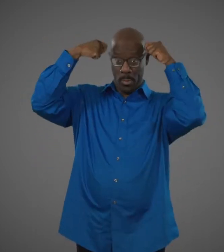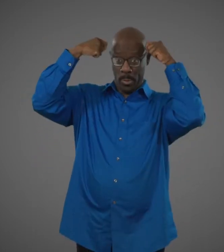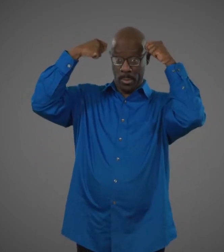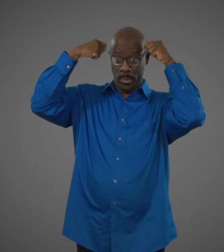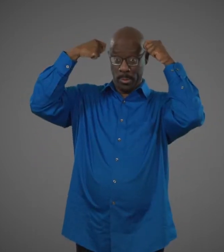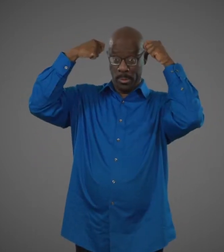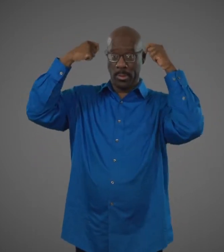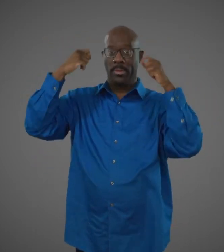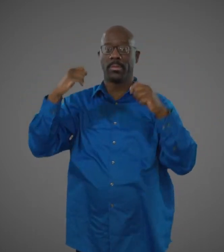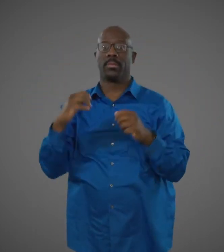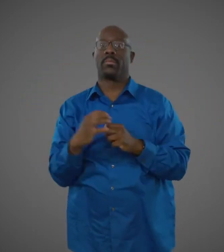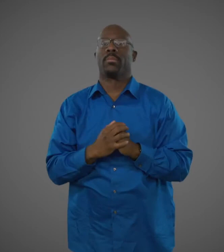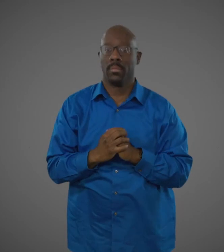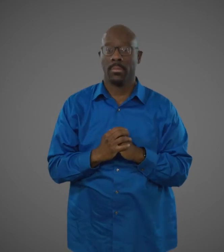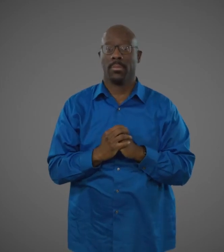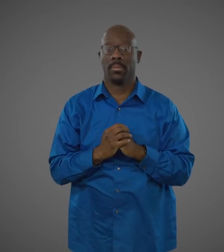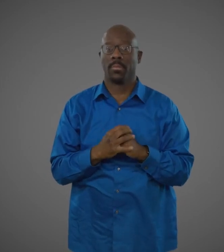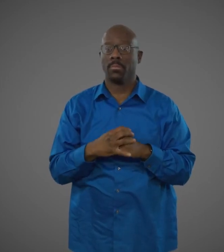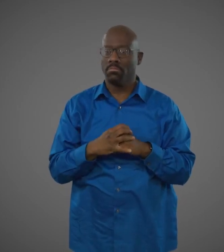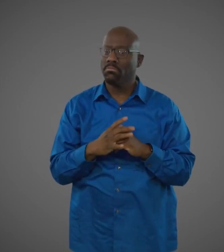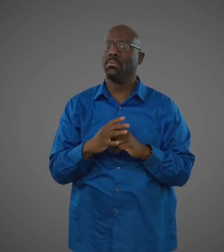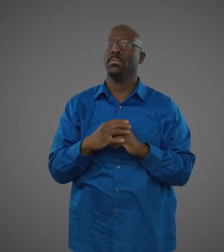Your brain needs to be "turned off" for a while!